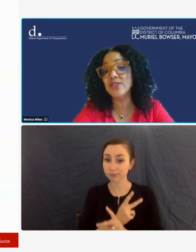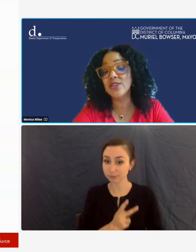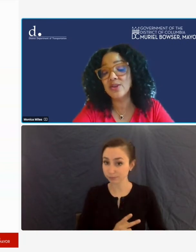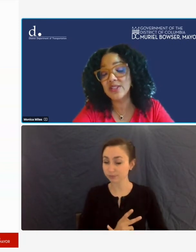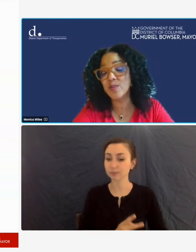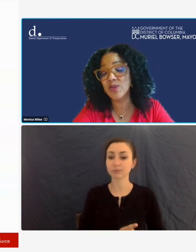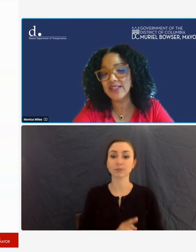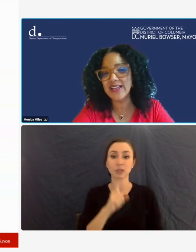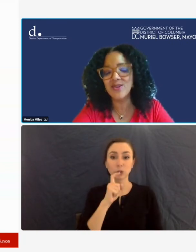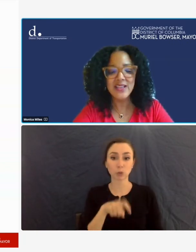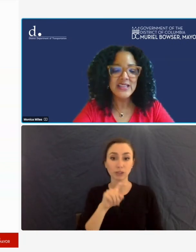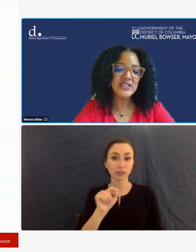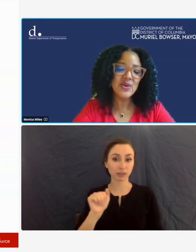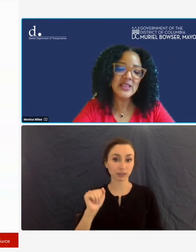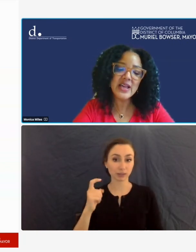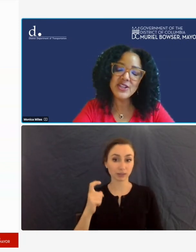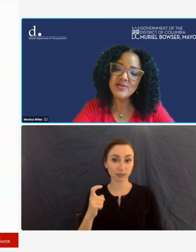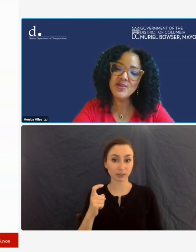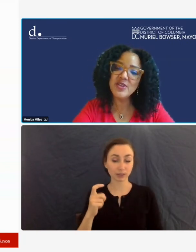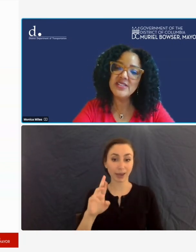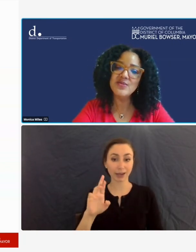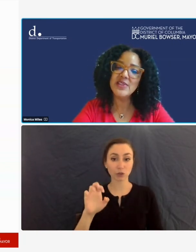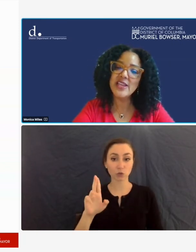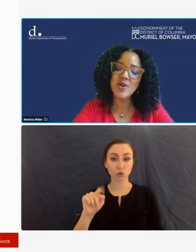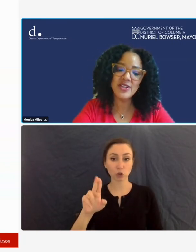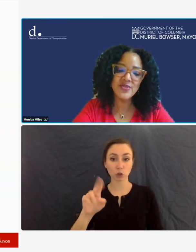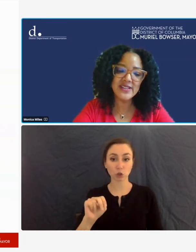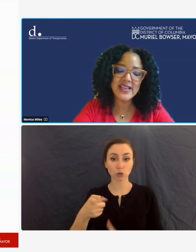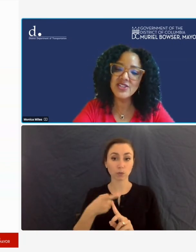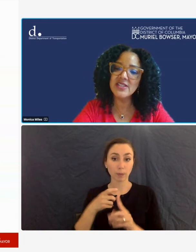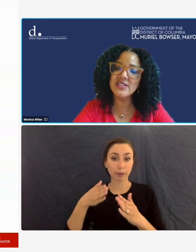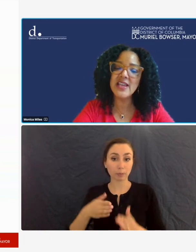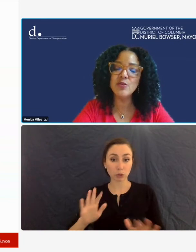owns the building now so a lot of times when we see related party transactions and we